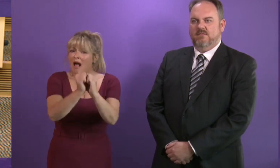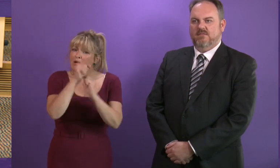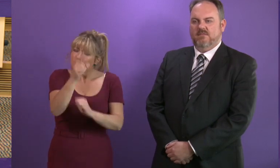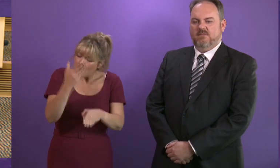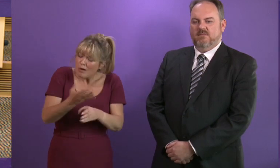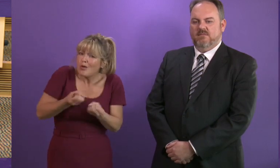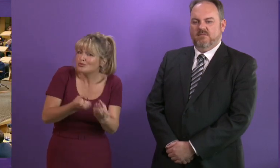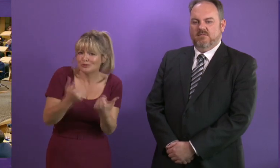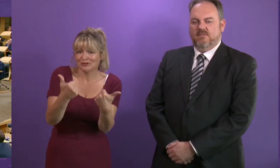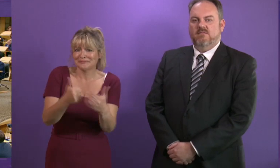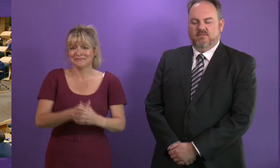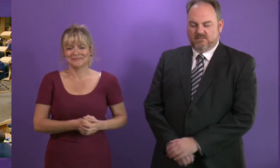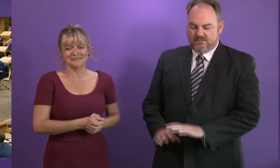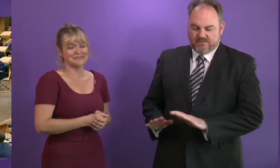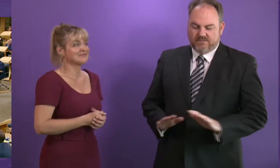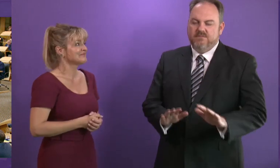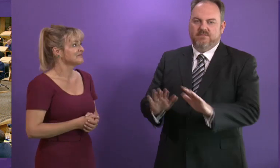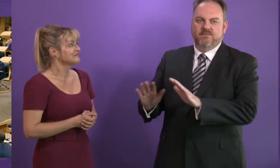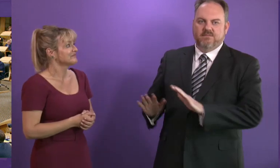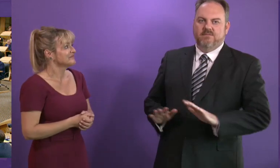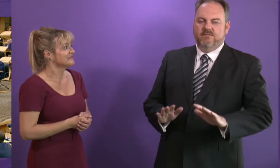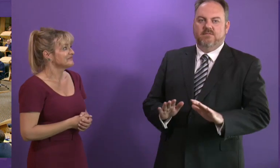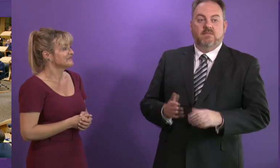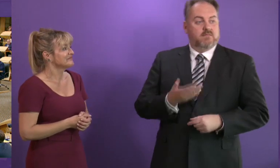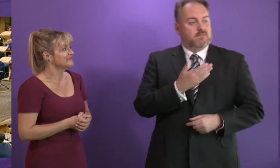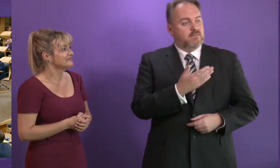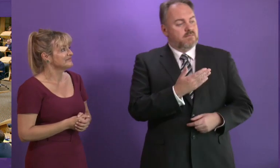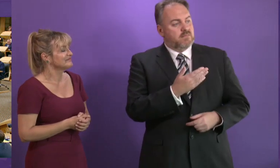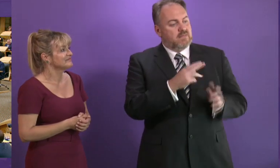Accountability (Government Policy) Neil Findlay (Lothian) (Lab):